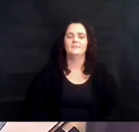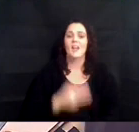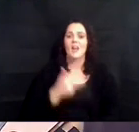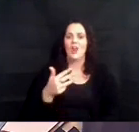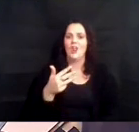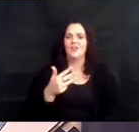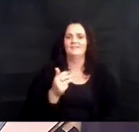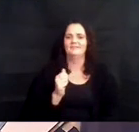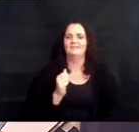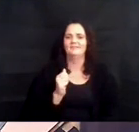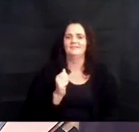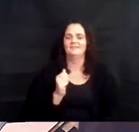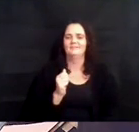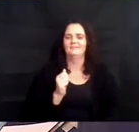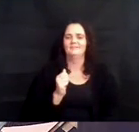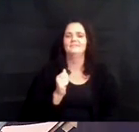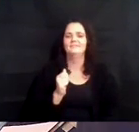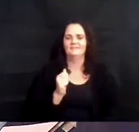That's number 9 and now I'm gonna hold the teacup and just start